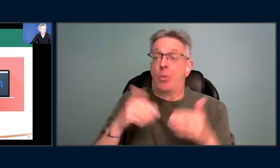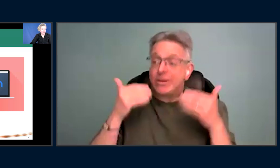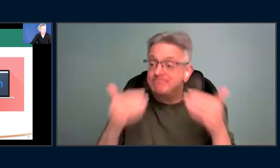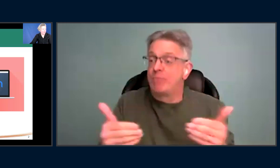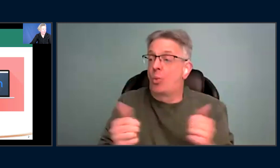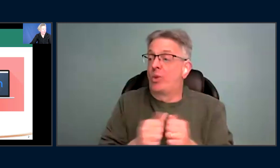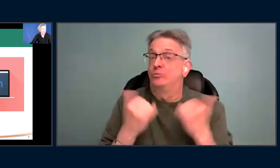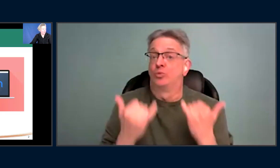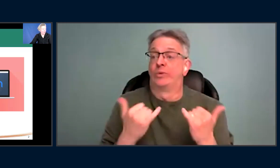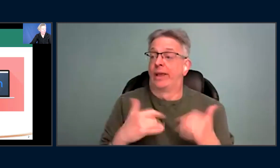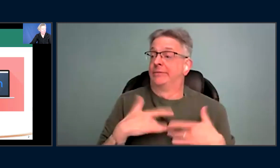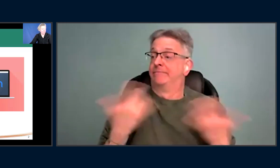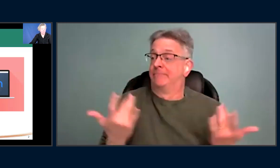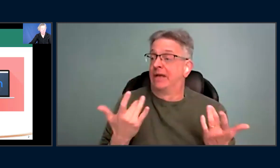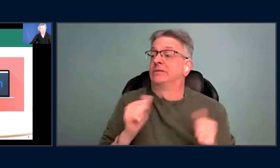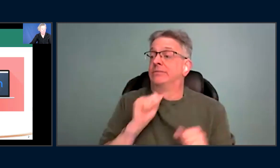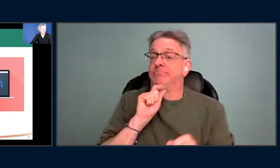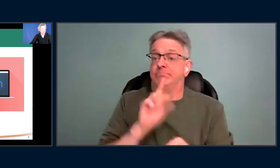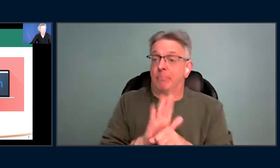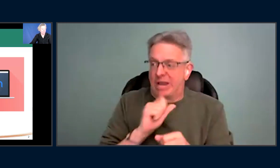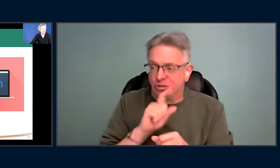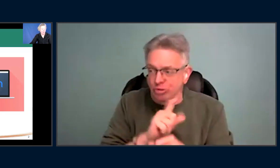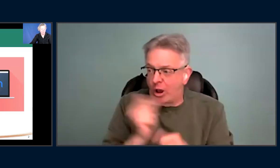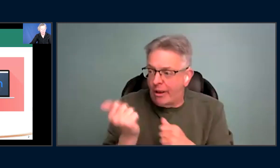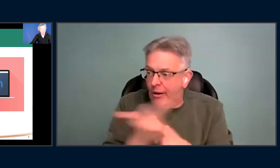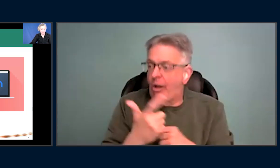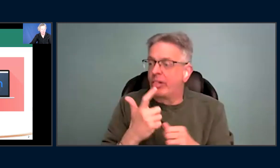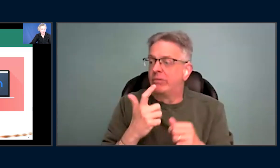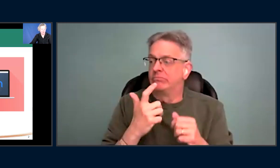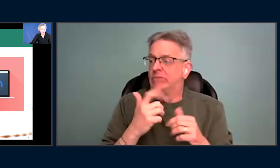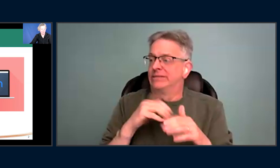All right, great. And then before we proceed with today's event, we want to make sure that